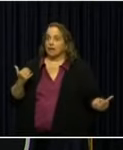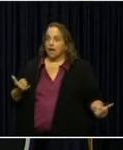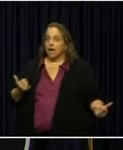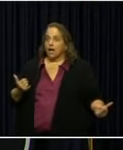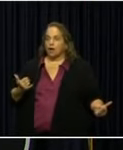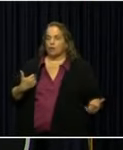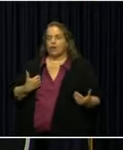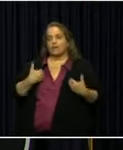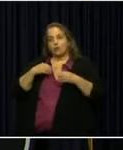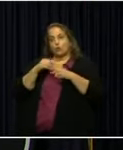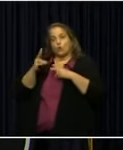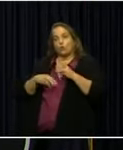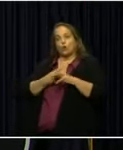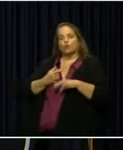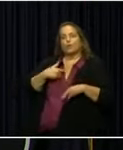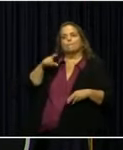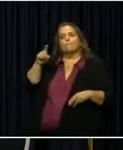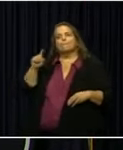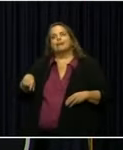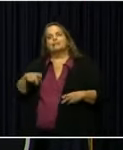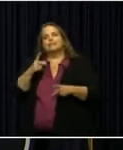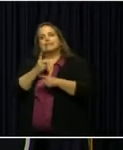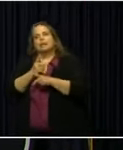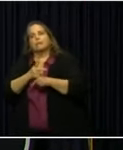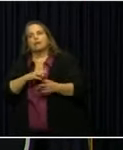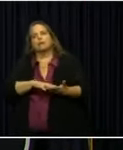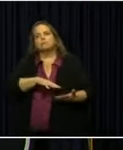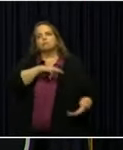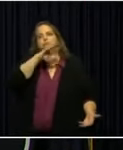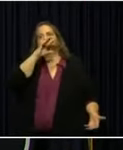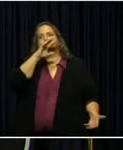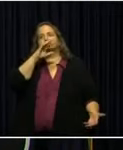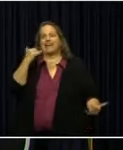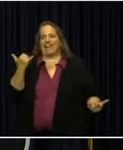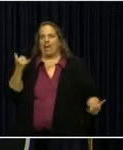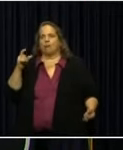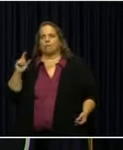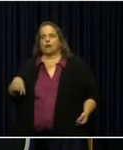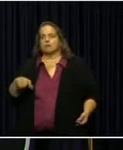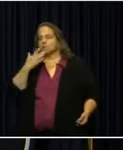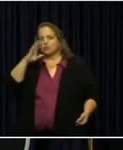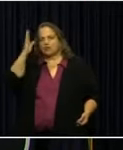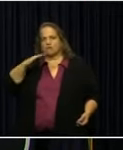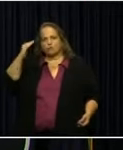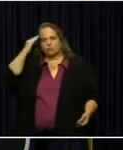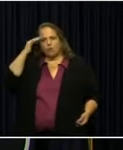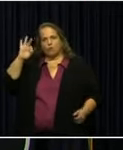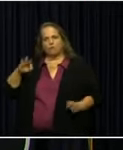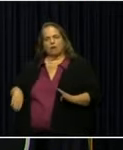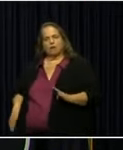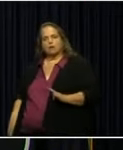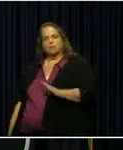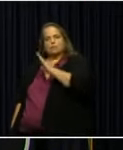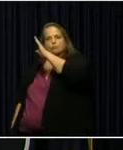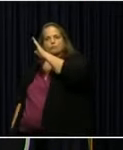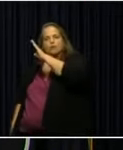ALSO, DO DOCTORS HAVE DIGS CROSSING TO GUIDE OR PROVIDE -- SEVERE.